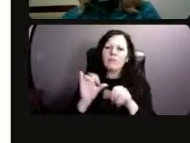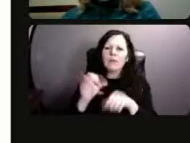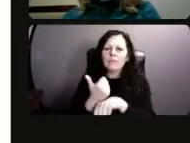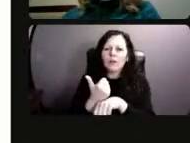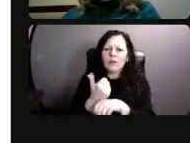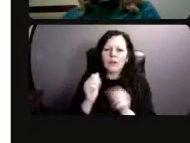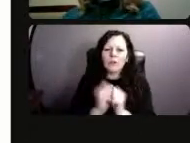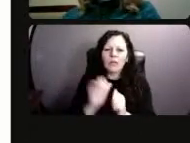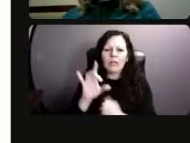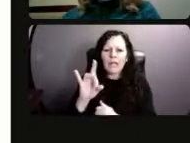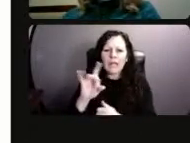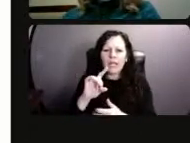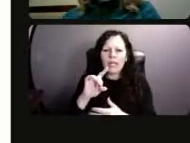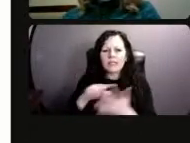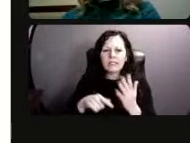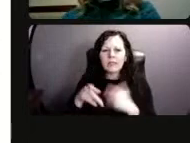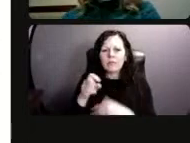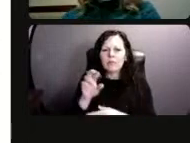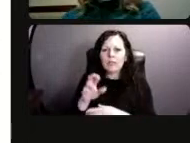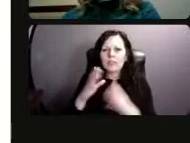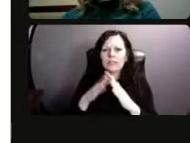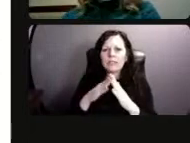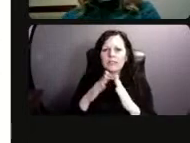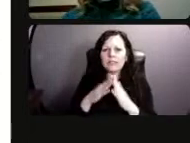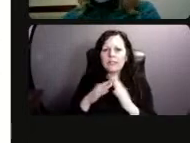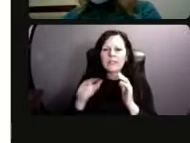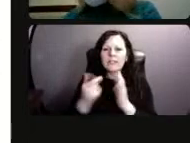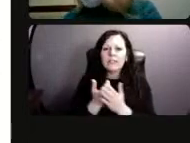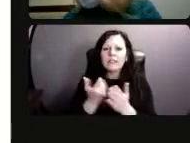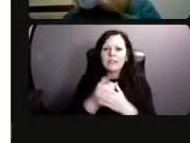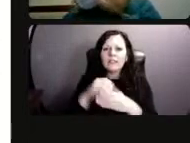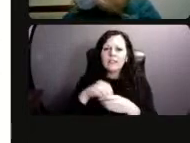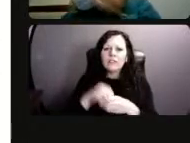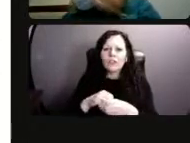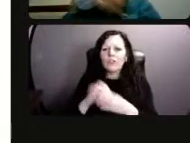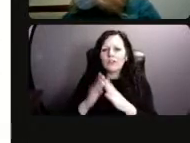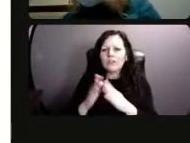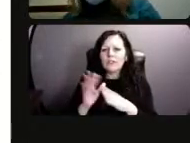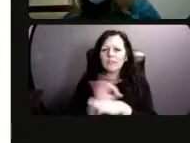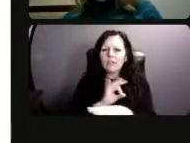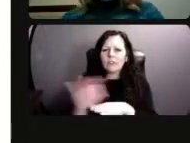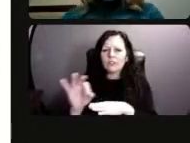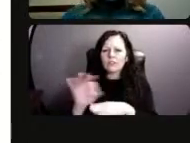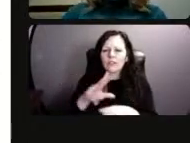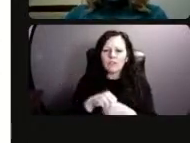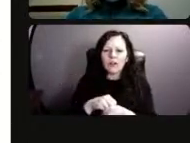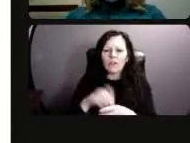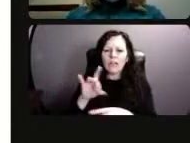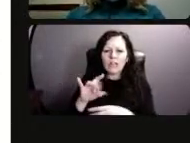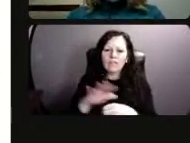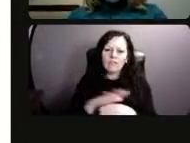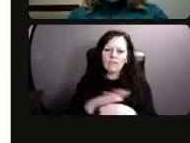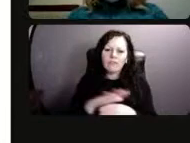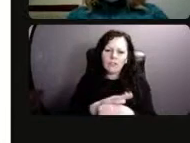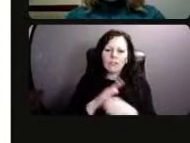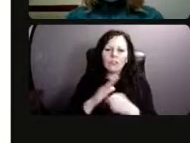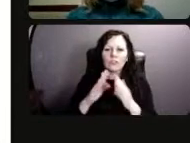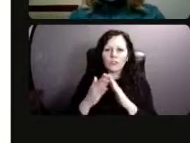TO ABOUT JANUARY WE DID SOME INTERNAL SERVICES BENCHMARKING